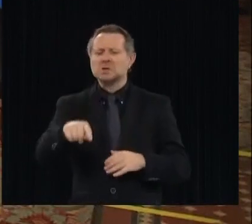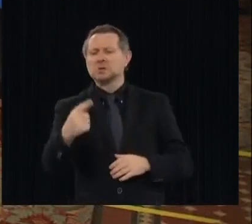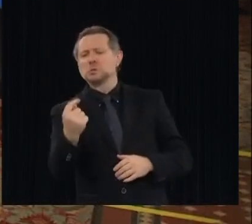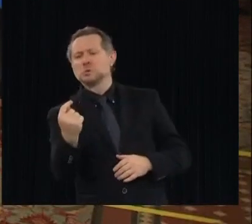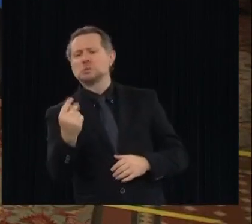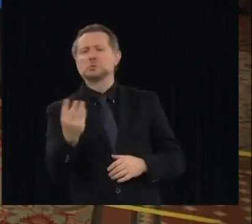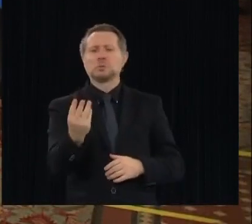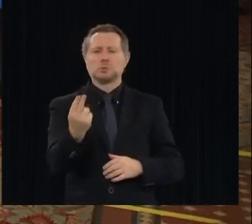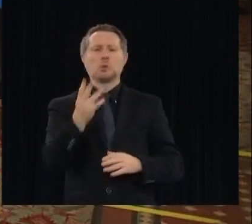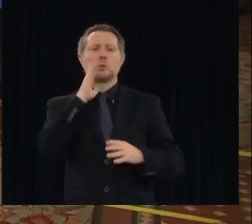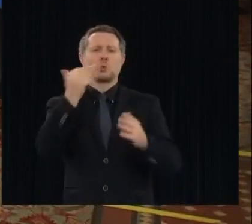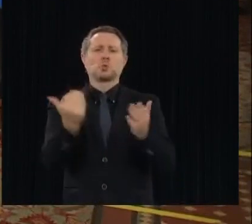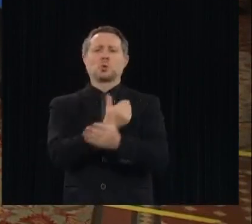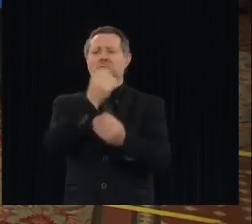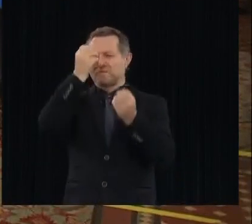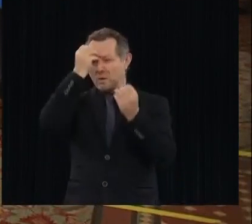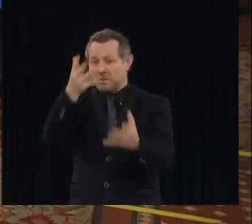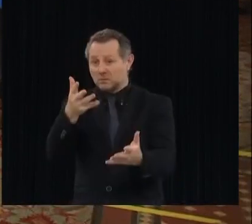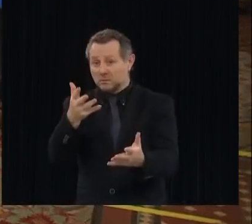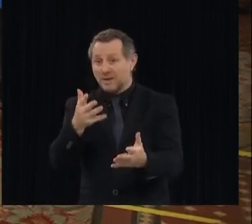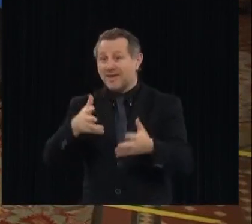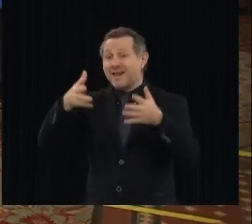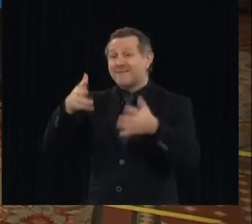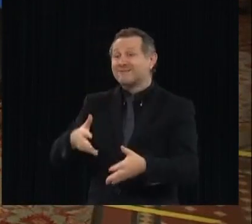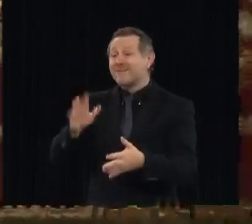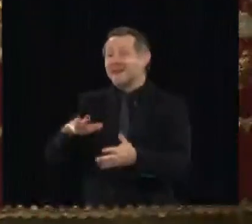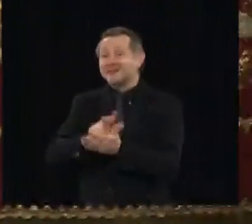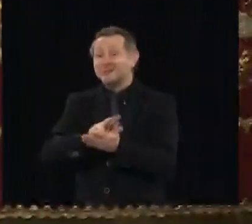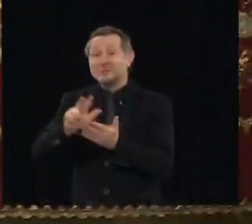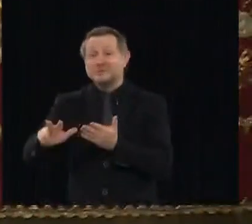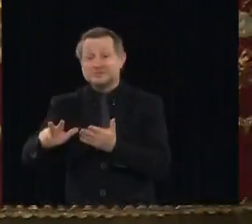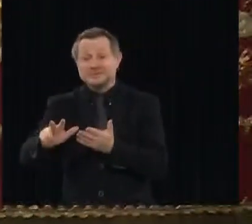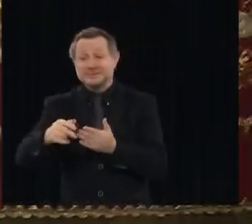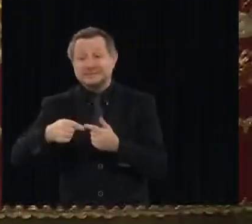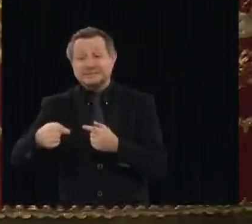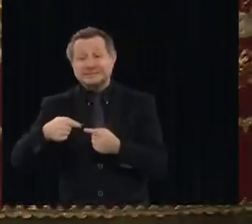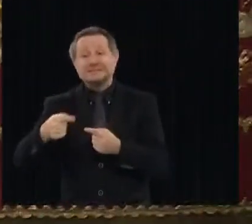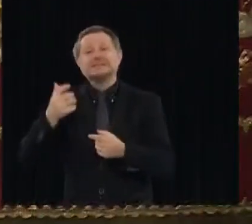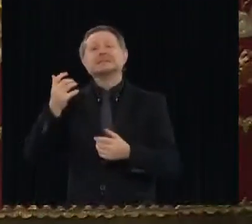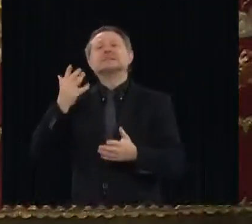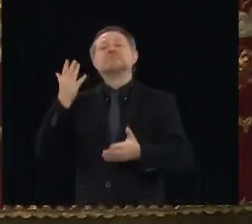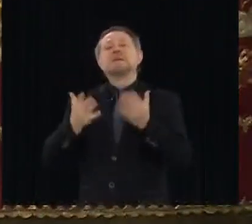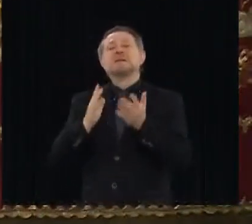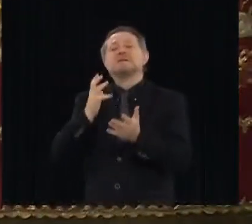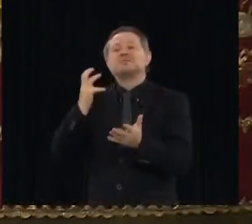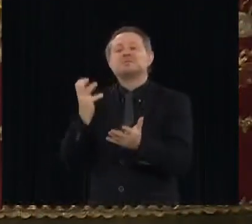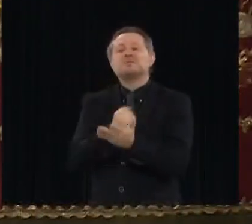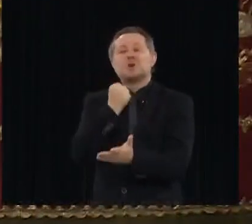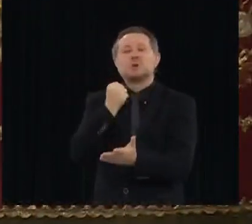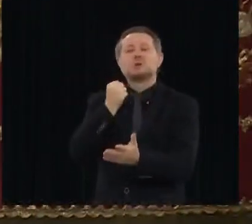PROGRESS WITH THE UNEMPLOYMENT SYSTEM. WE'LL HAVE ANOTHER UPDATE MIDDLE OF THIS WEEK. BUT WE'RE GETTING TO THE POINT